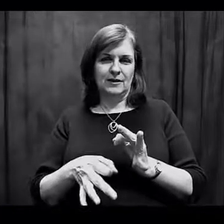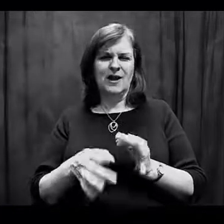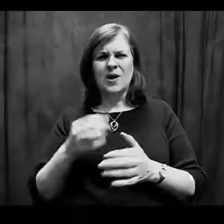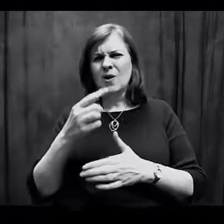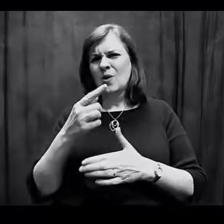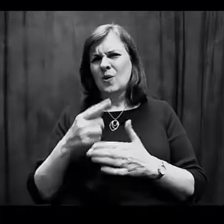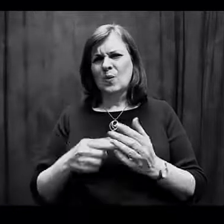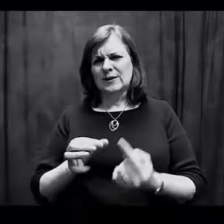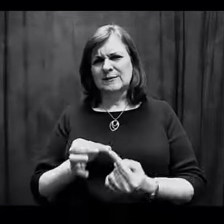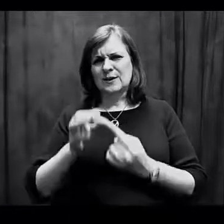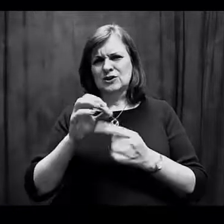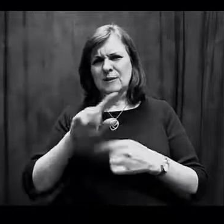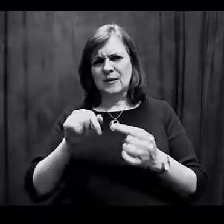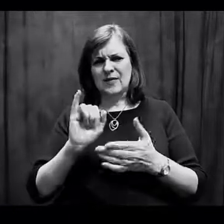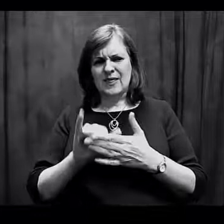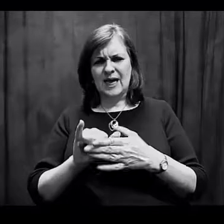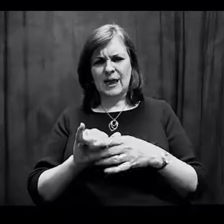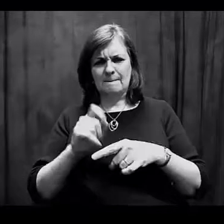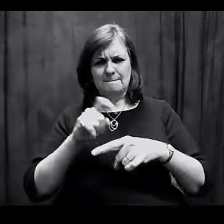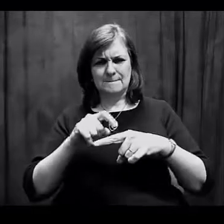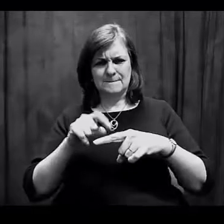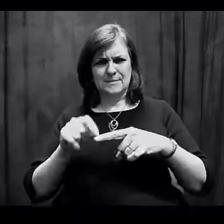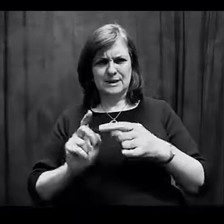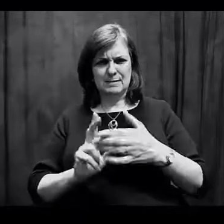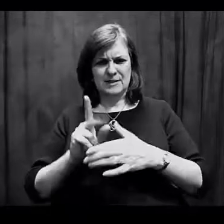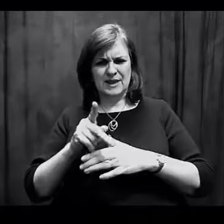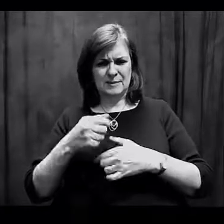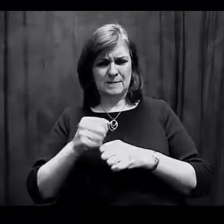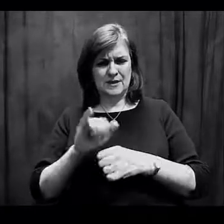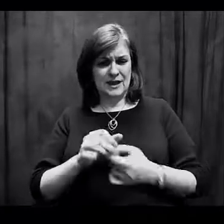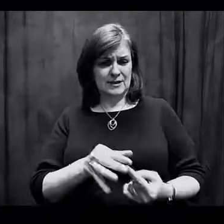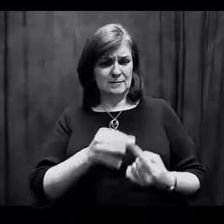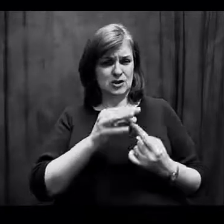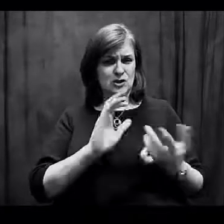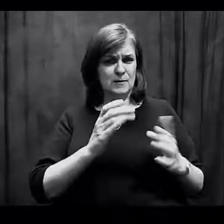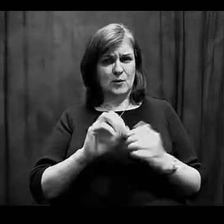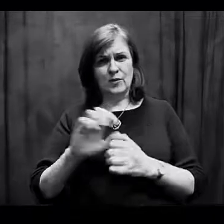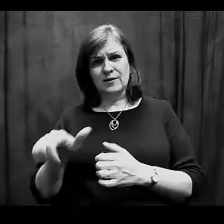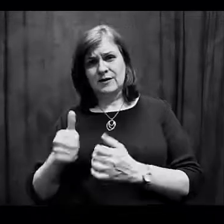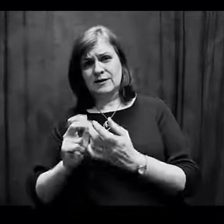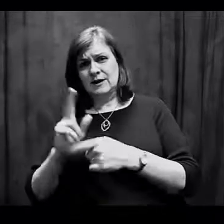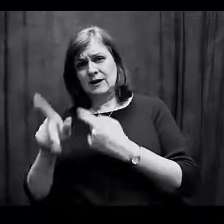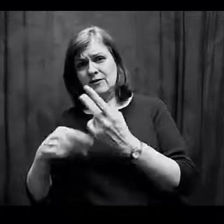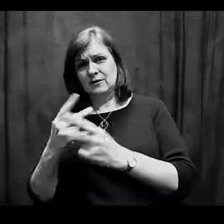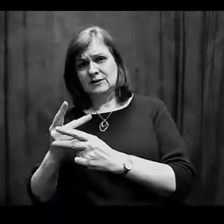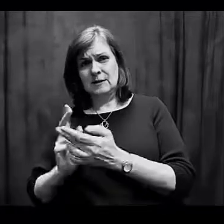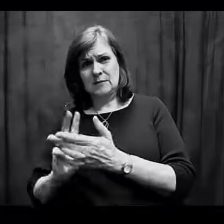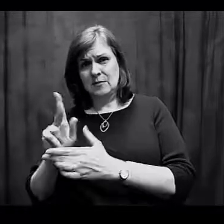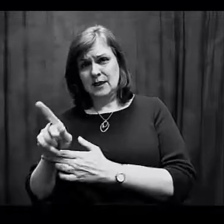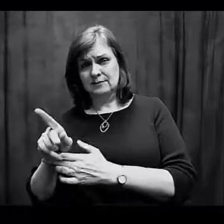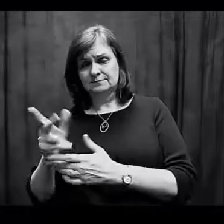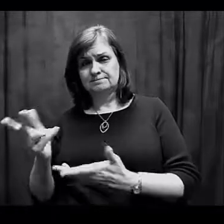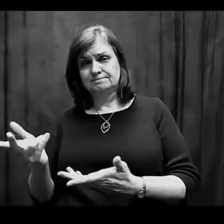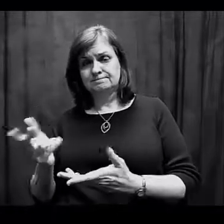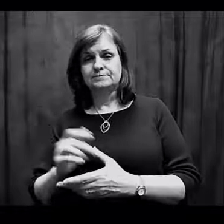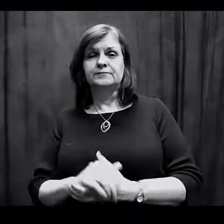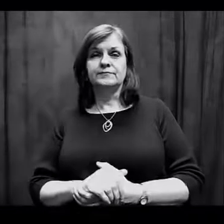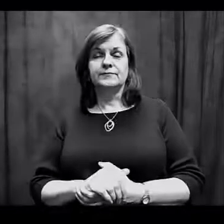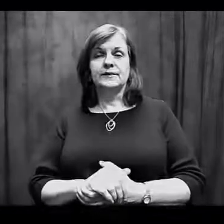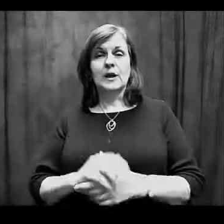ok what is it about this pea that makes it so special compared to another kind of plant you could use